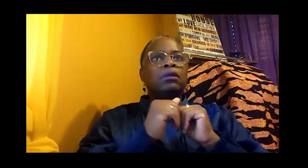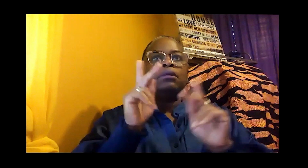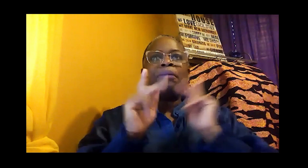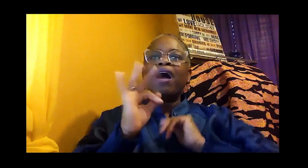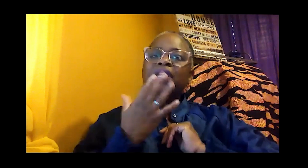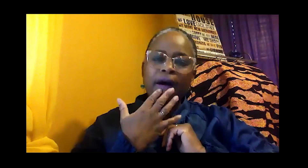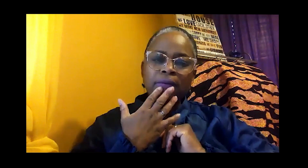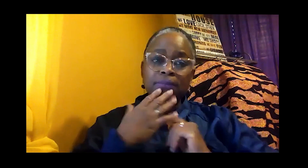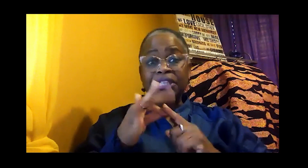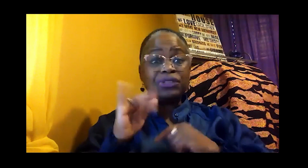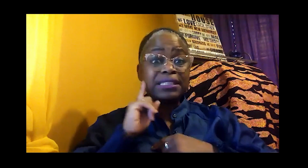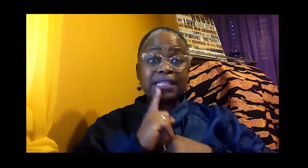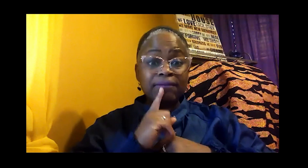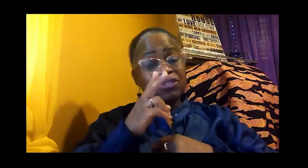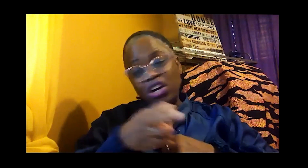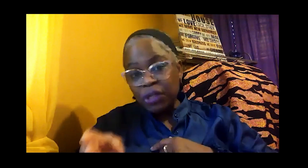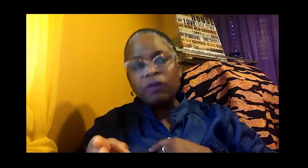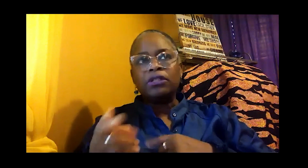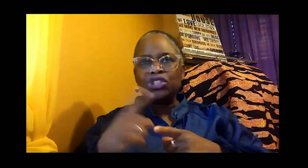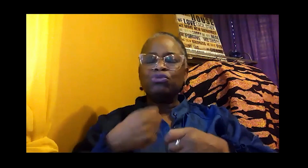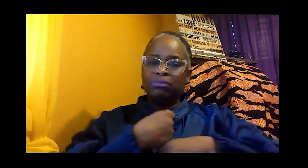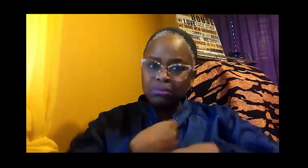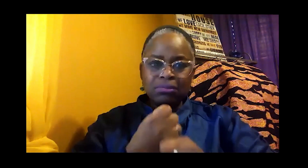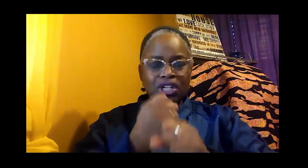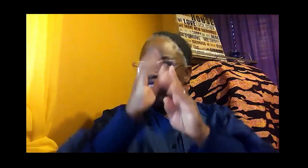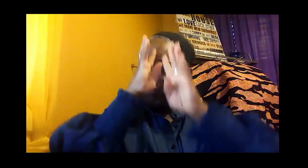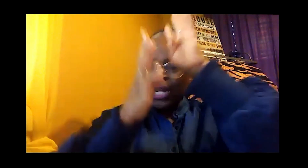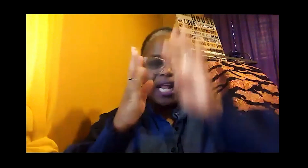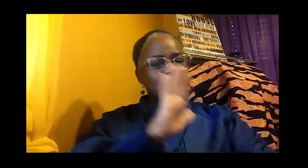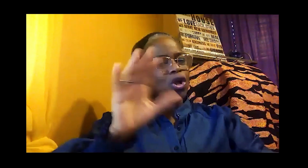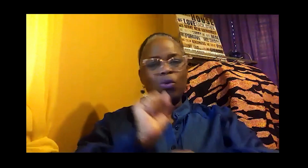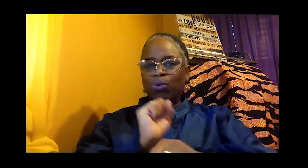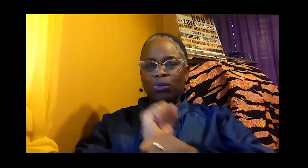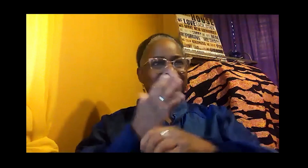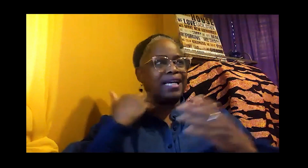in the production. I would like to see more people of color, especially Deaf and hard of hearing